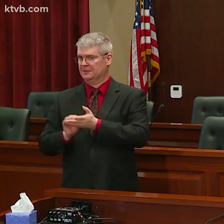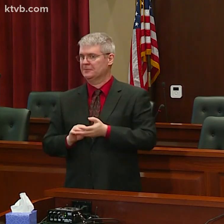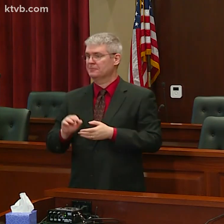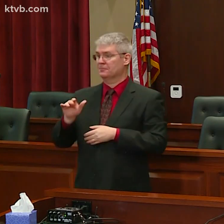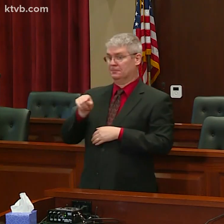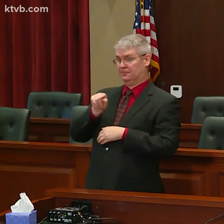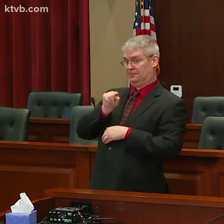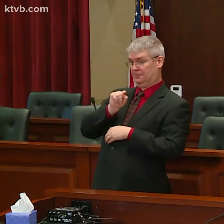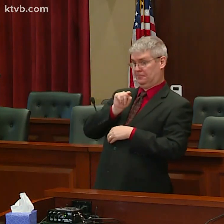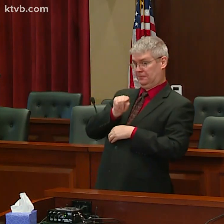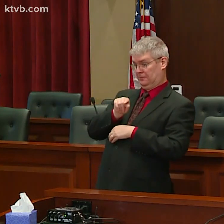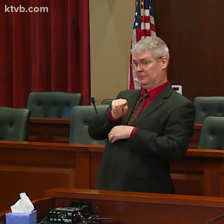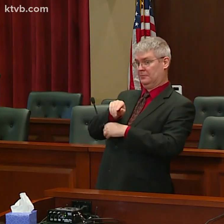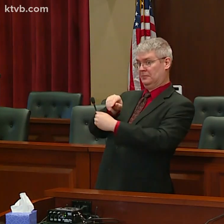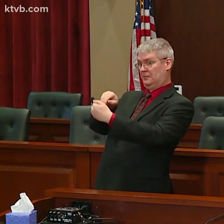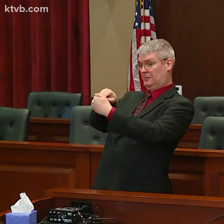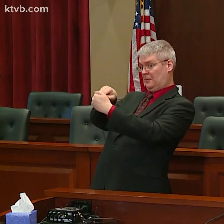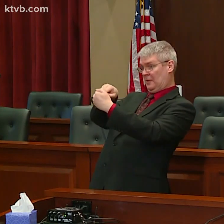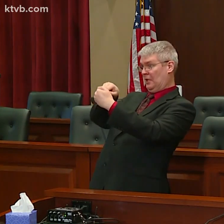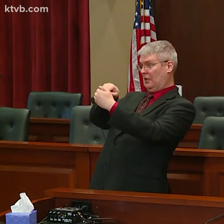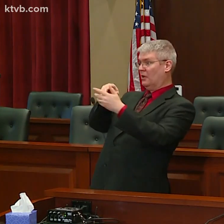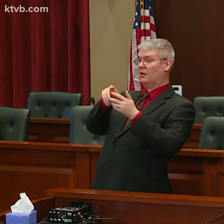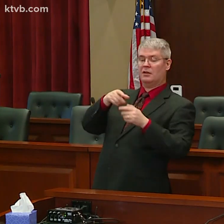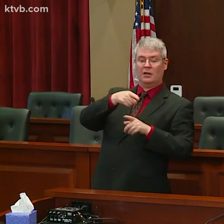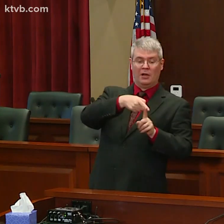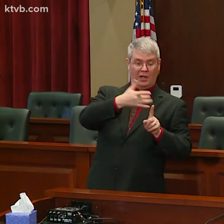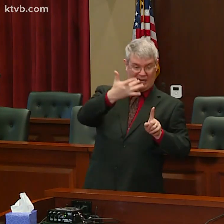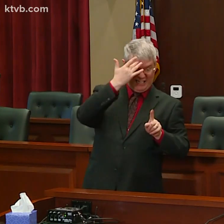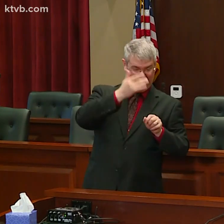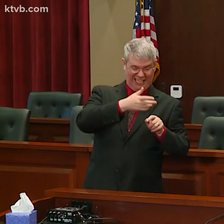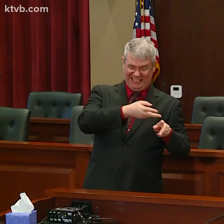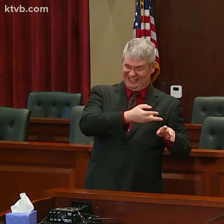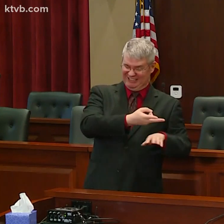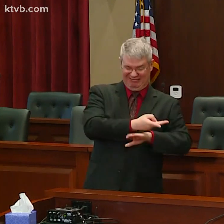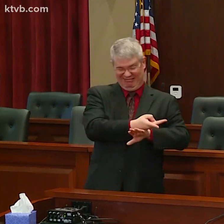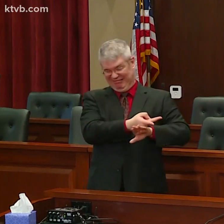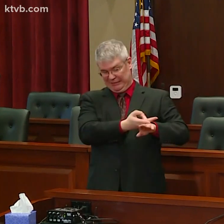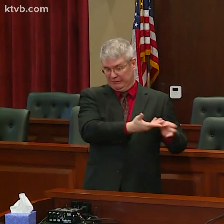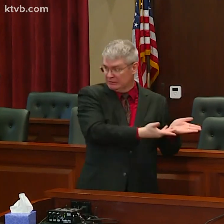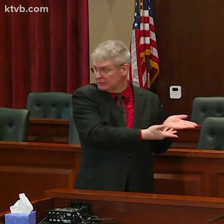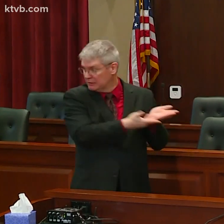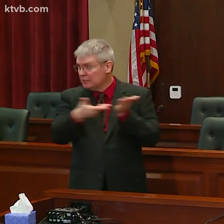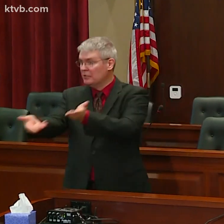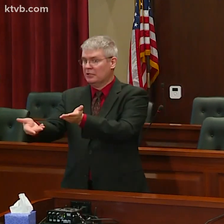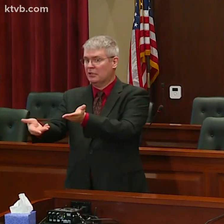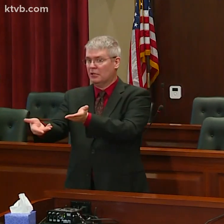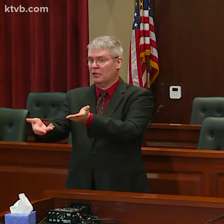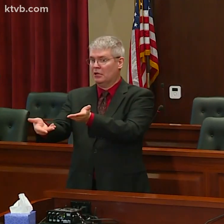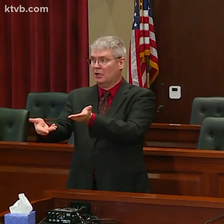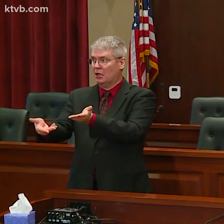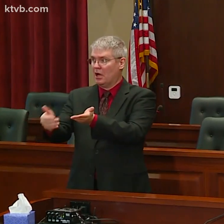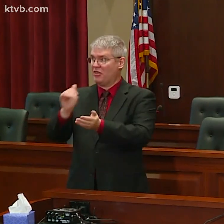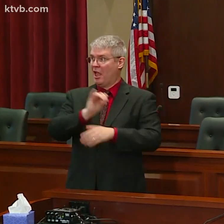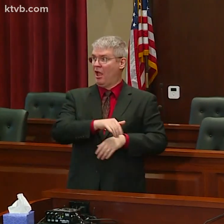HOW MANY PEOPLE TOTAL ARE ACTUALLY SLOWLY ARE ACTUALLY SLOWLY DECLINING DECLINING OVER DECLINING OVER TIME, DECLINING OVER TIME, AGAIN, DECLINING OVER TIME, AGAIN, NOT DECLINING OVER TIME, AGAIN, NOT WHERE